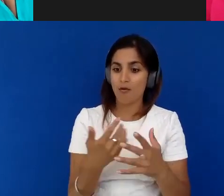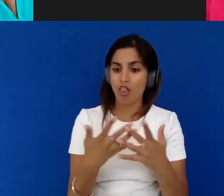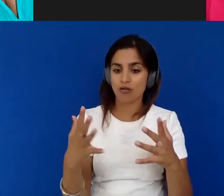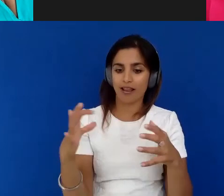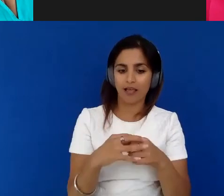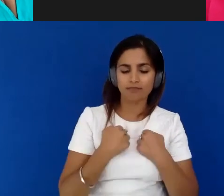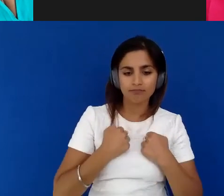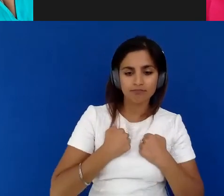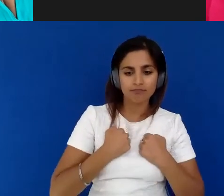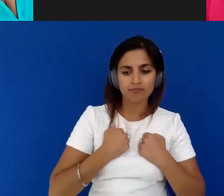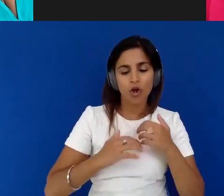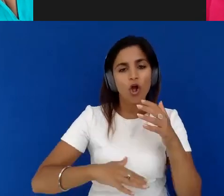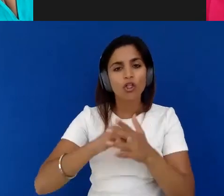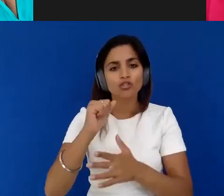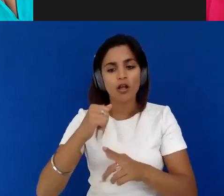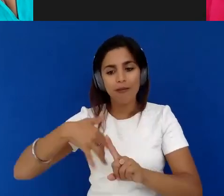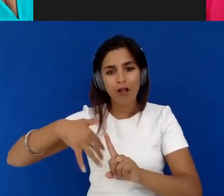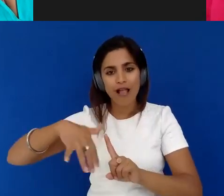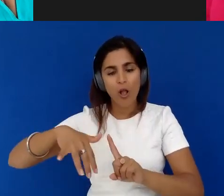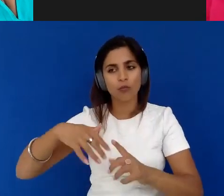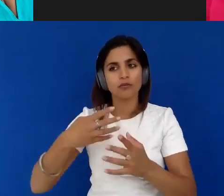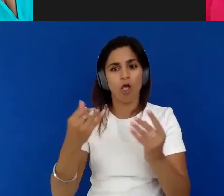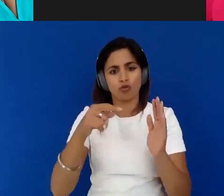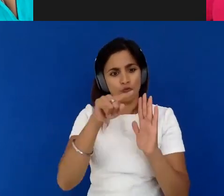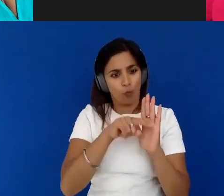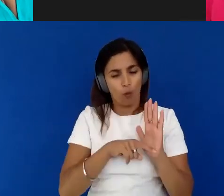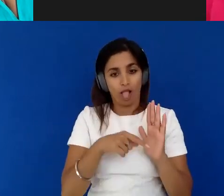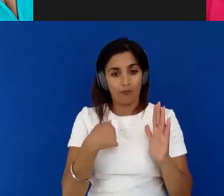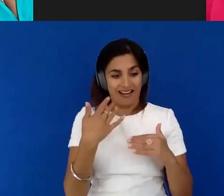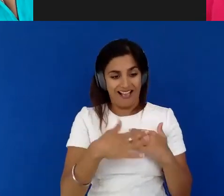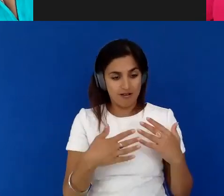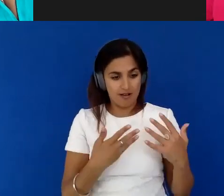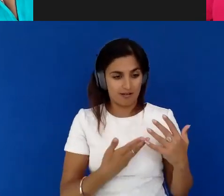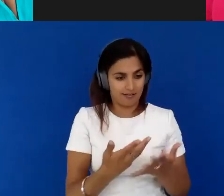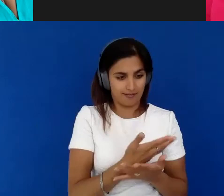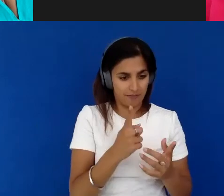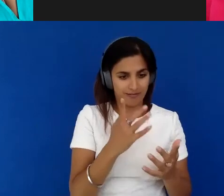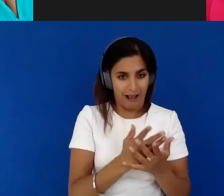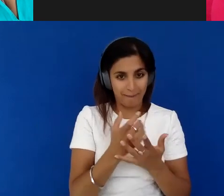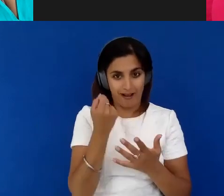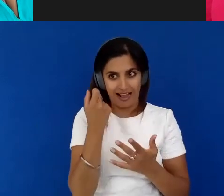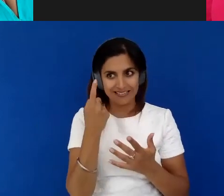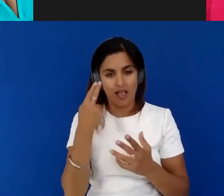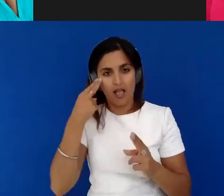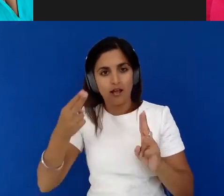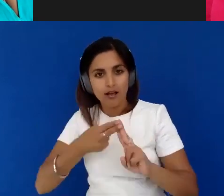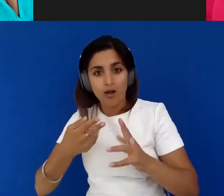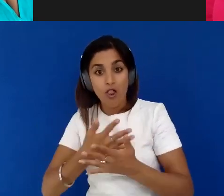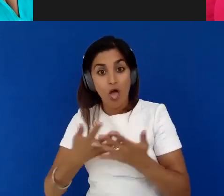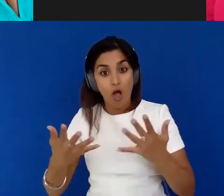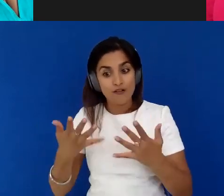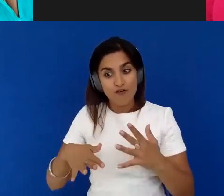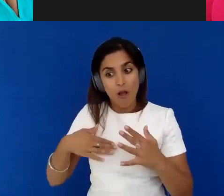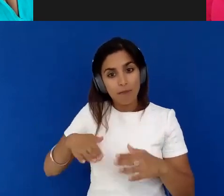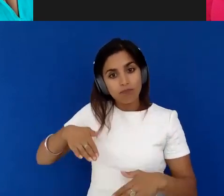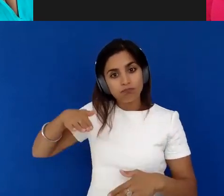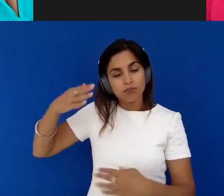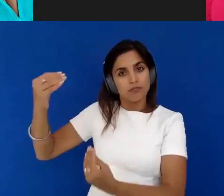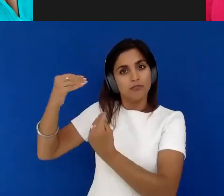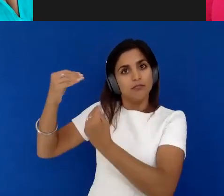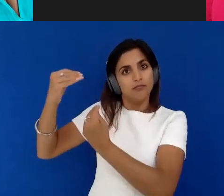unspoken rules regulations ideas stigmas tropes that exist within our cultures